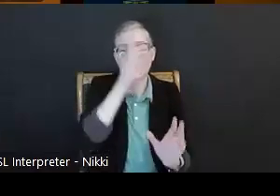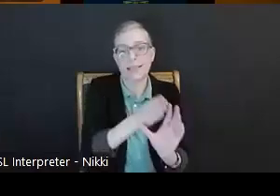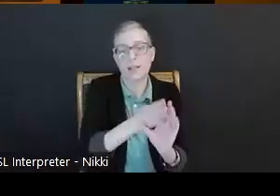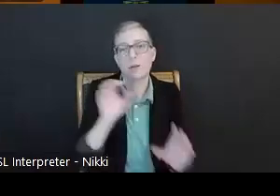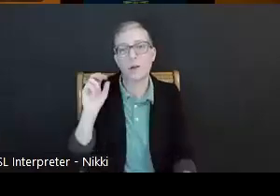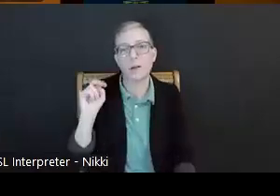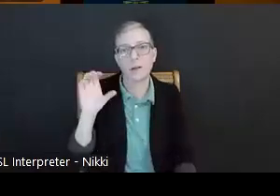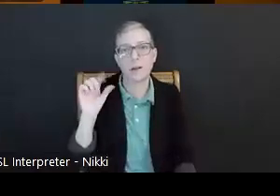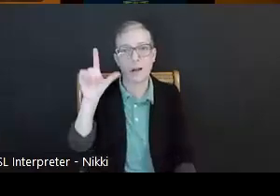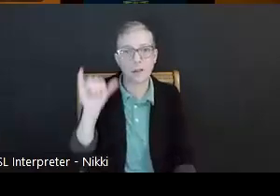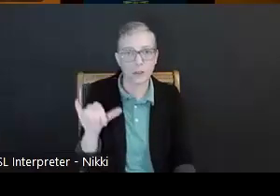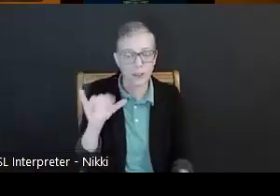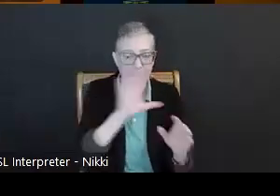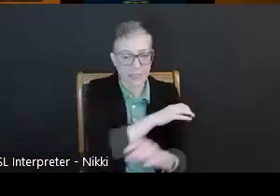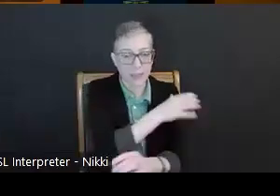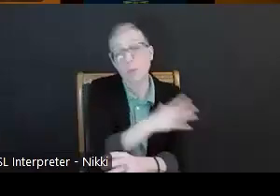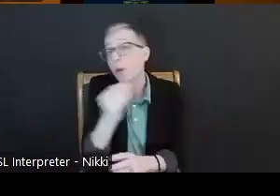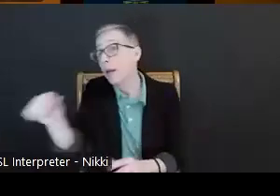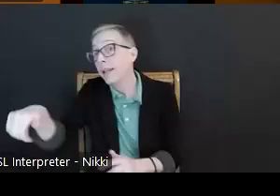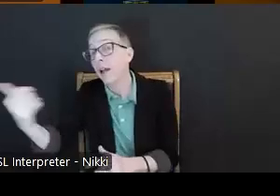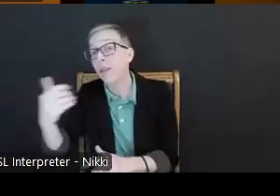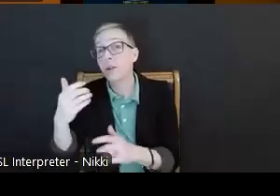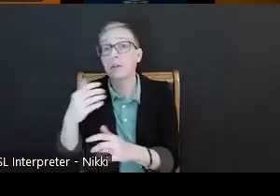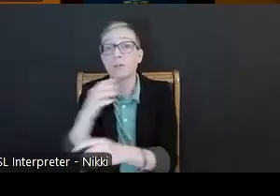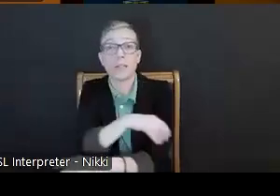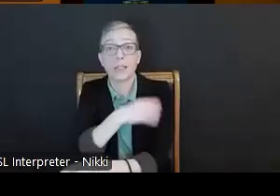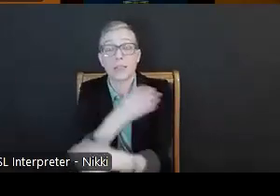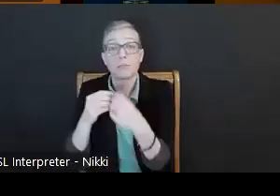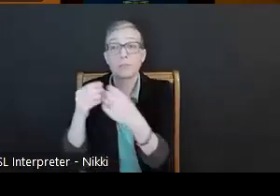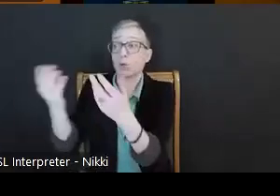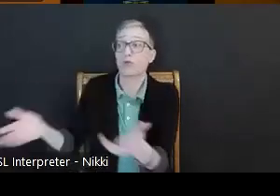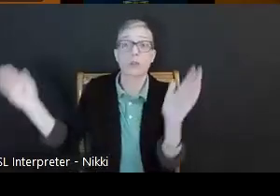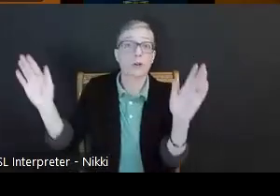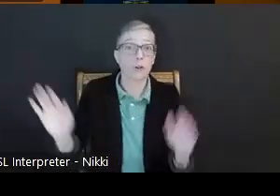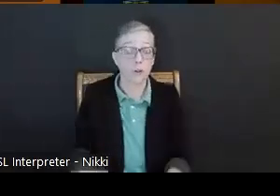that serve other populations and how we're able to break down and Target distress and problems